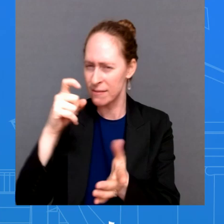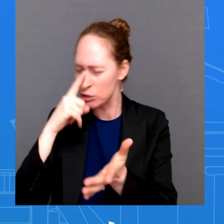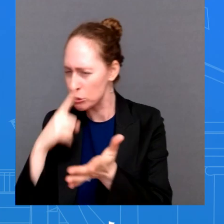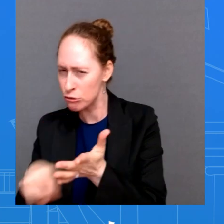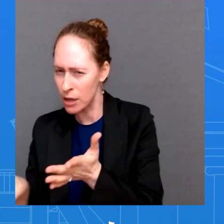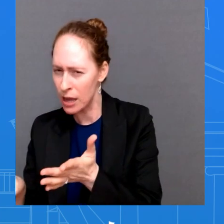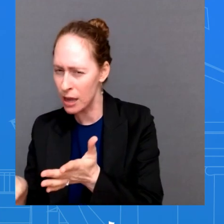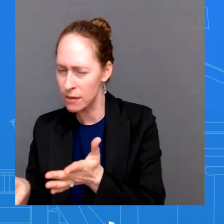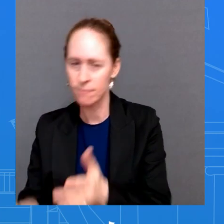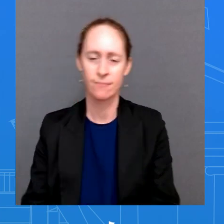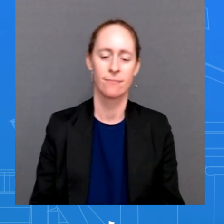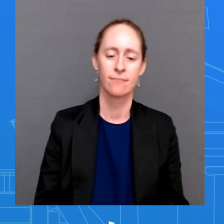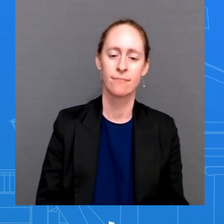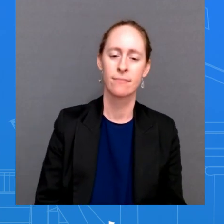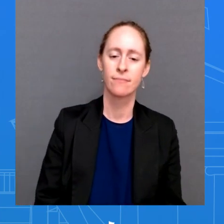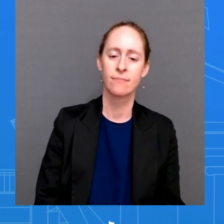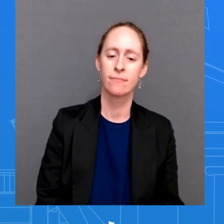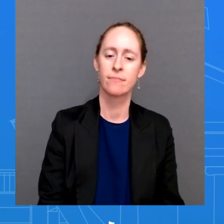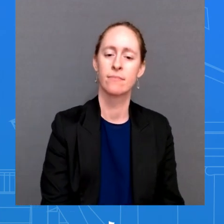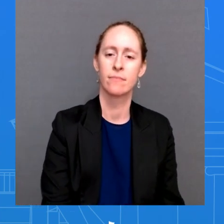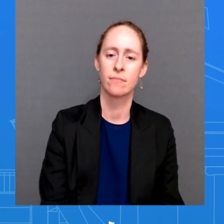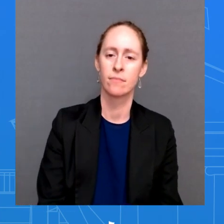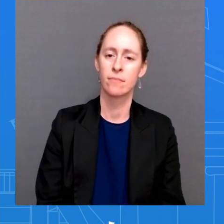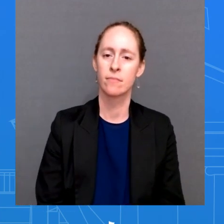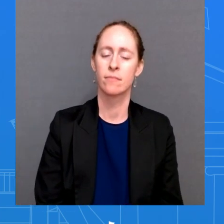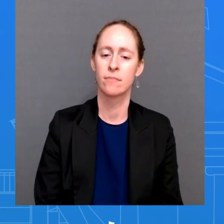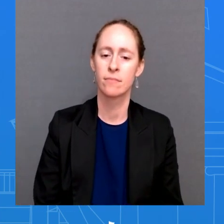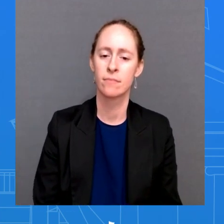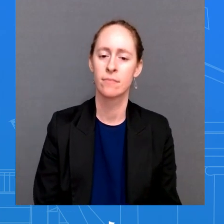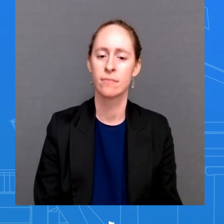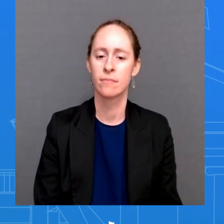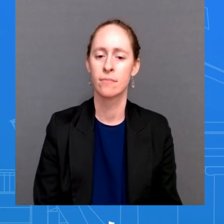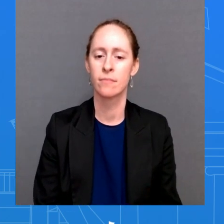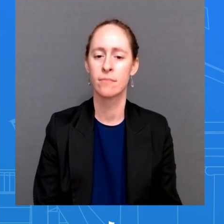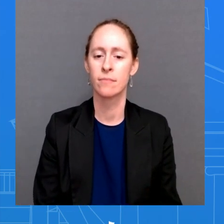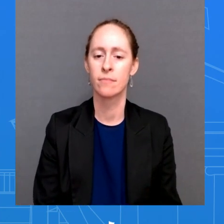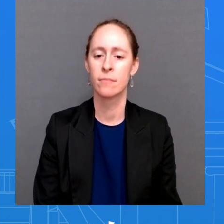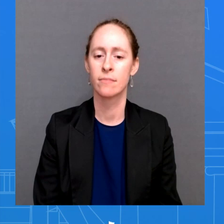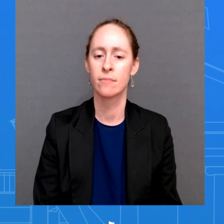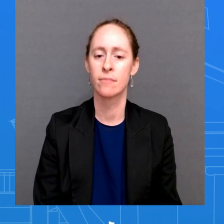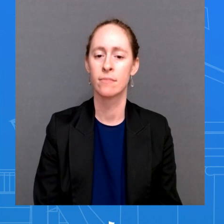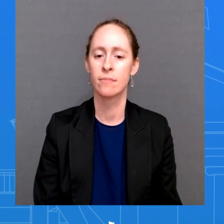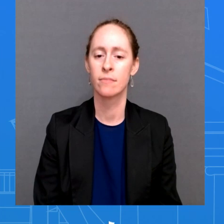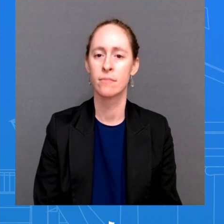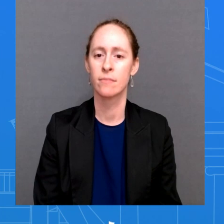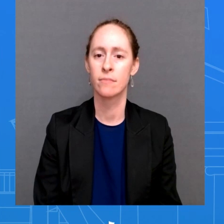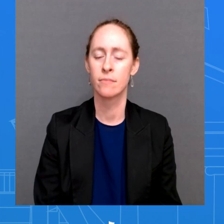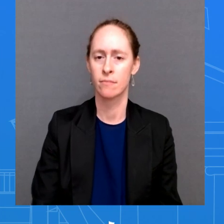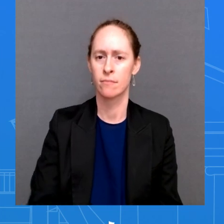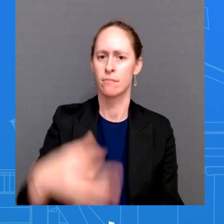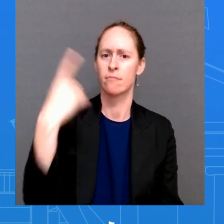has the Ronald Reagan Carrier Group left the east coast of Taiwan, or is it still there? Ms. Jean-Pierre: I would have to get back to you on that.